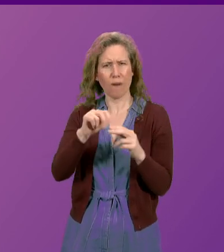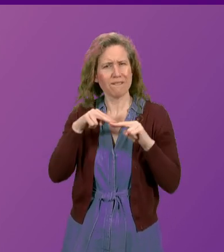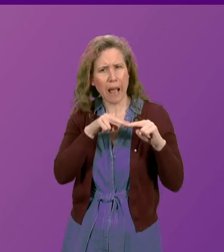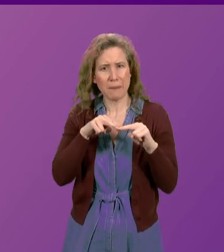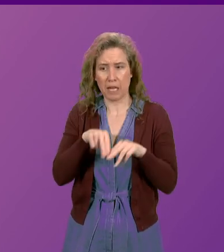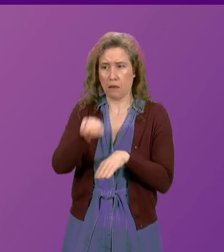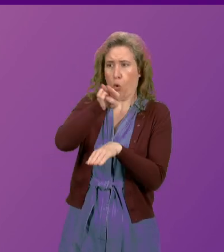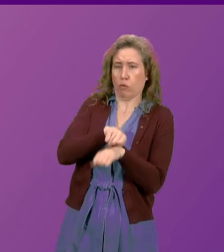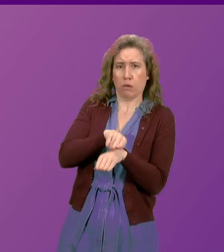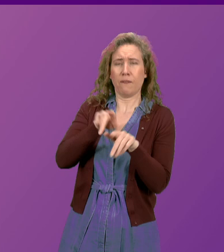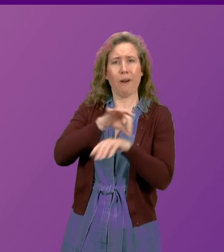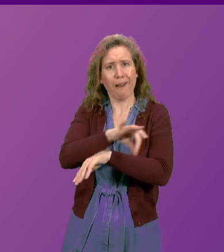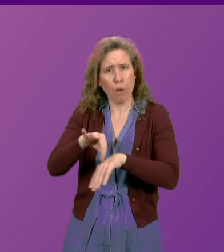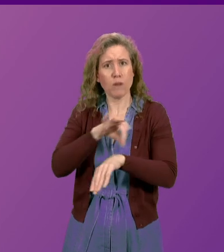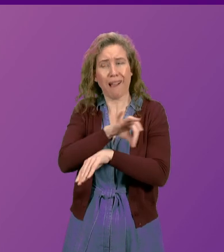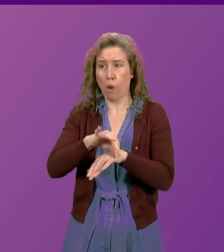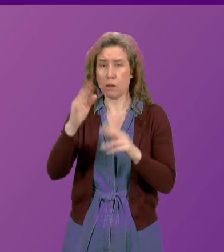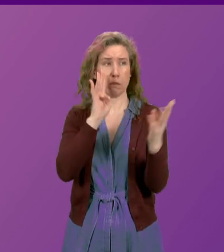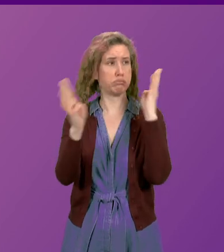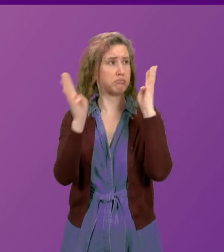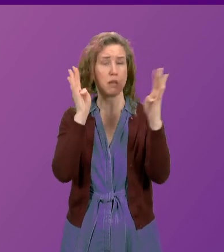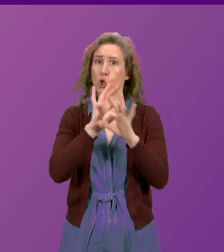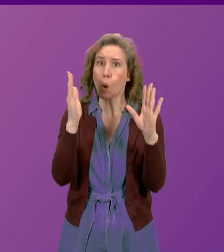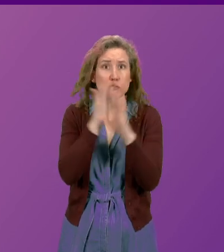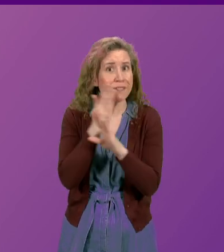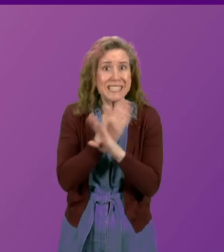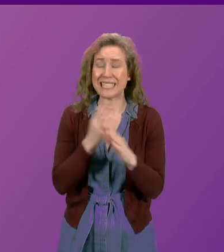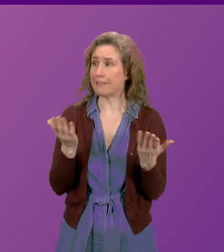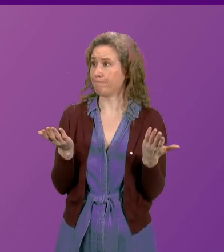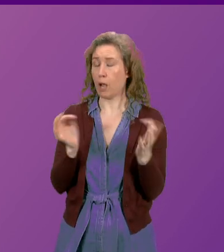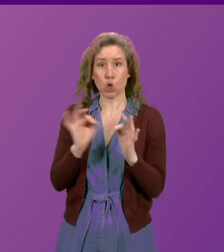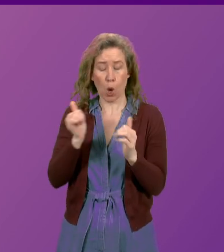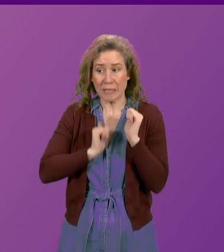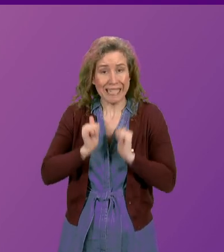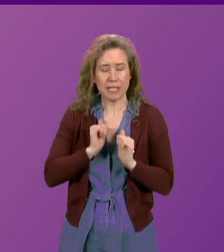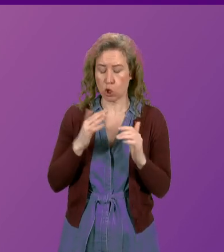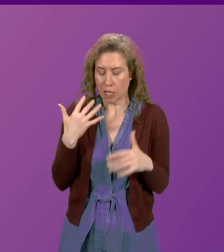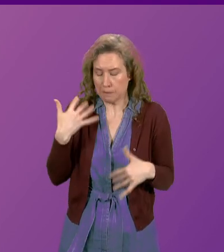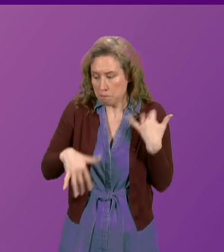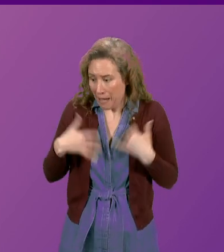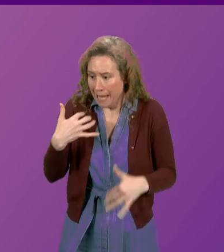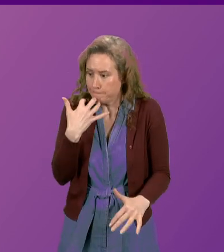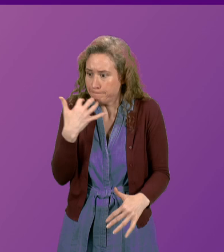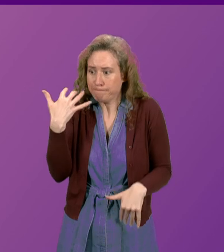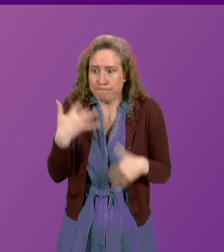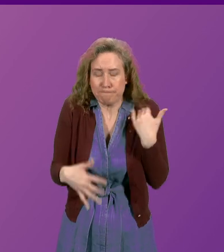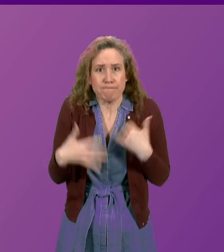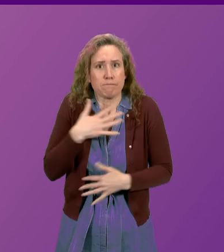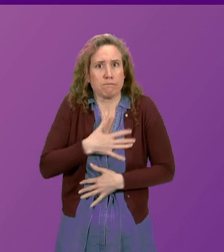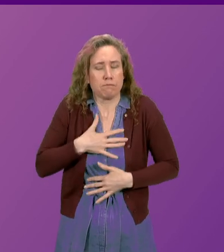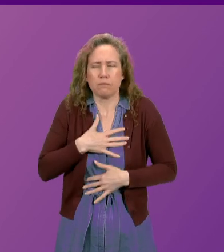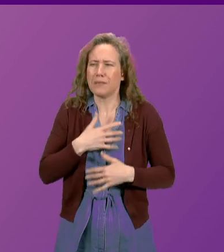hours with no privacy and no dignity, just pain and distress. After 17 years of this